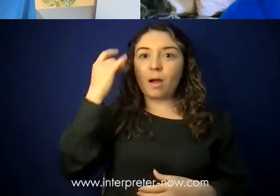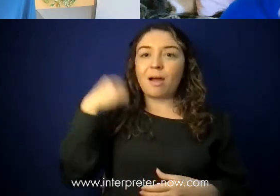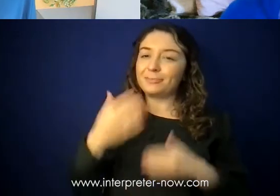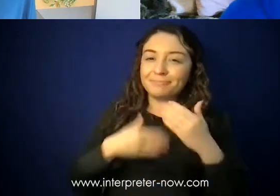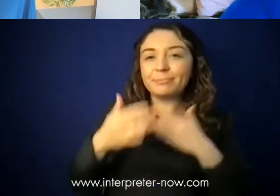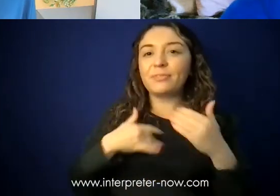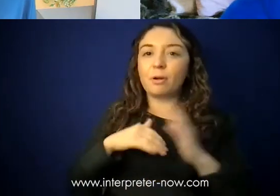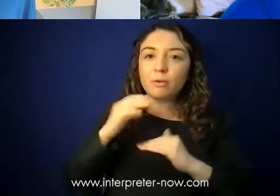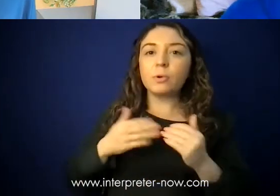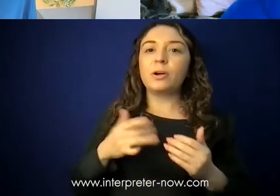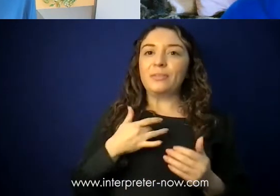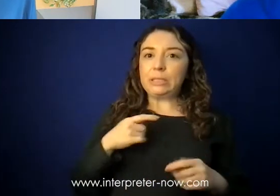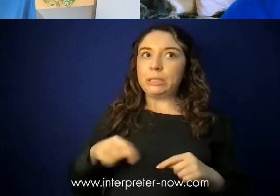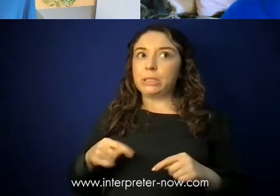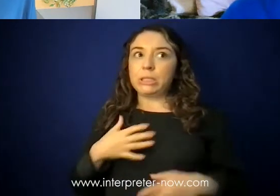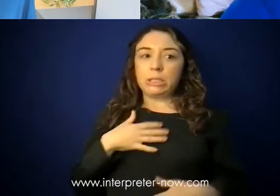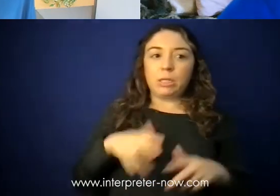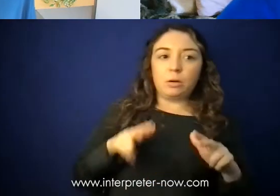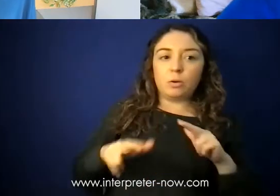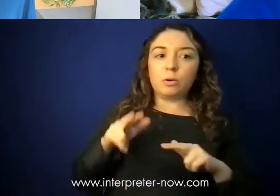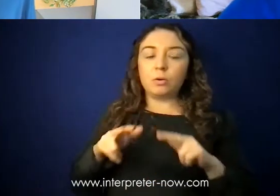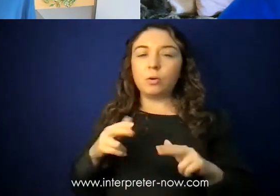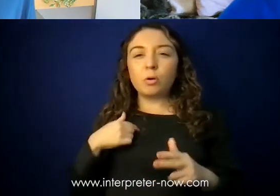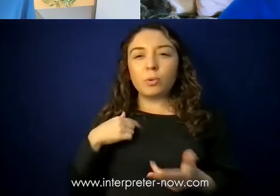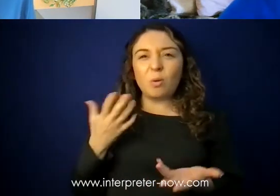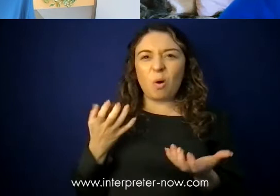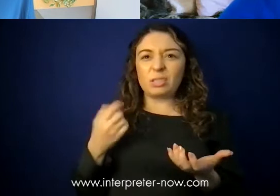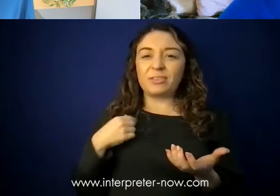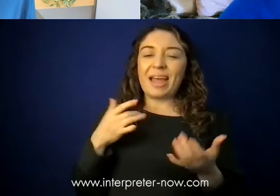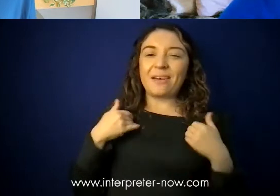and we have less nervous system dysregulation and we're less in fight-flight-freeze so that